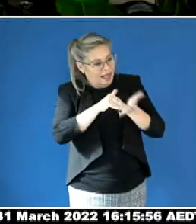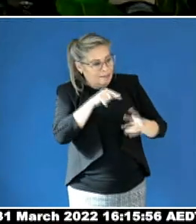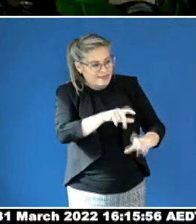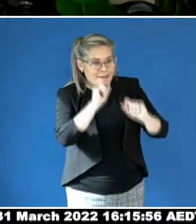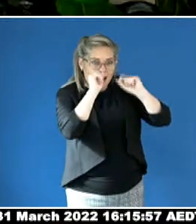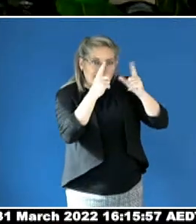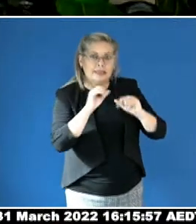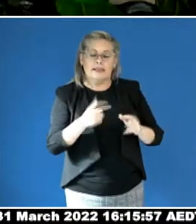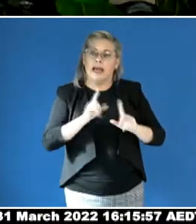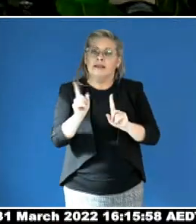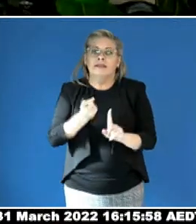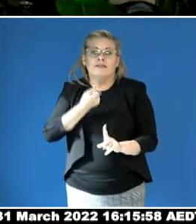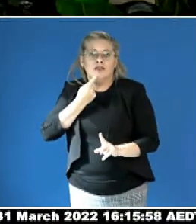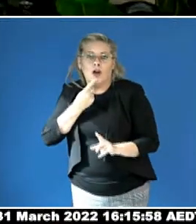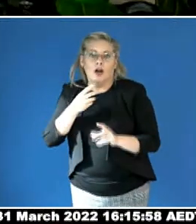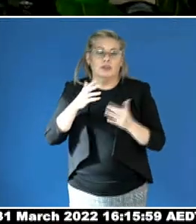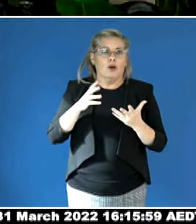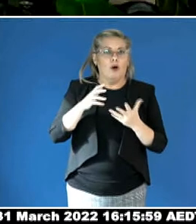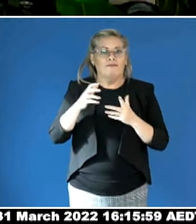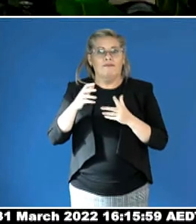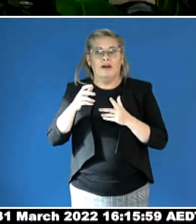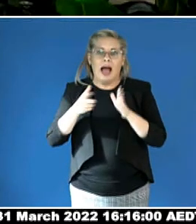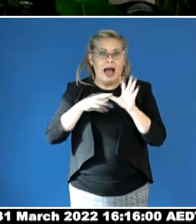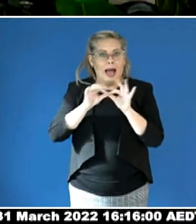And I do have one of our survey respondents that gave a quote on this topic saying: